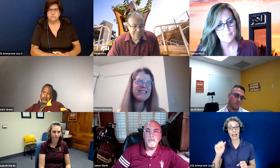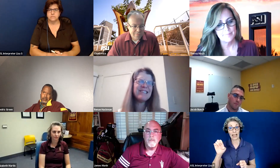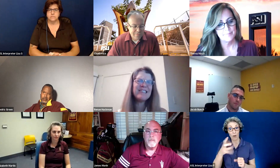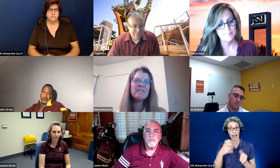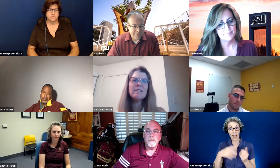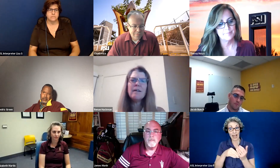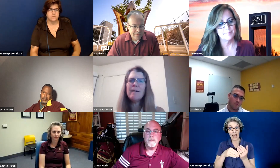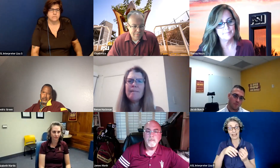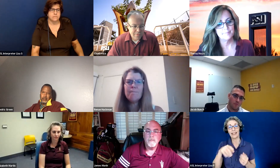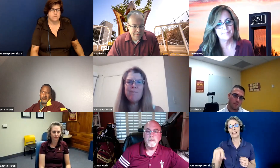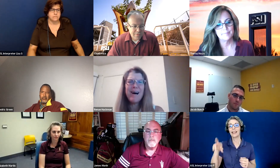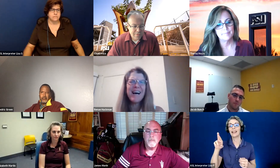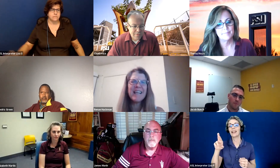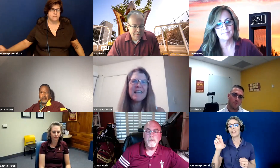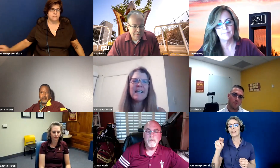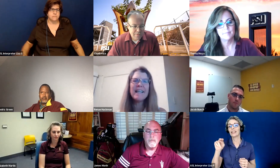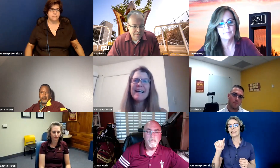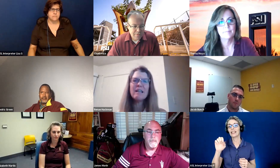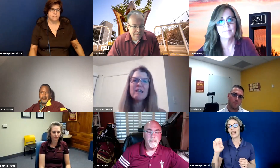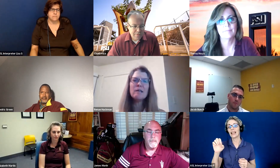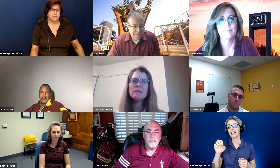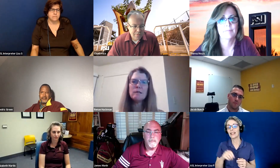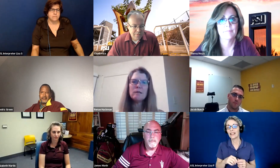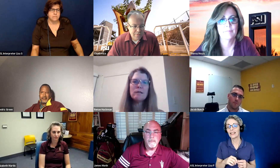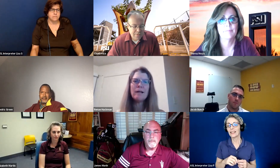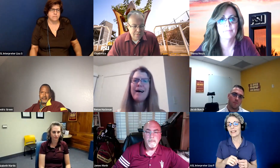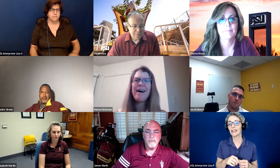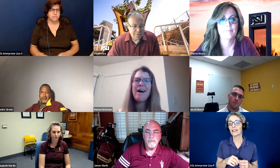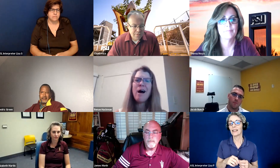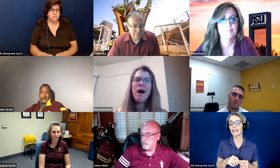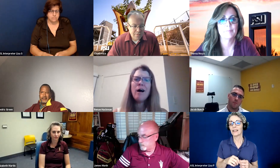to the accommodation given students